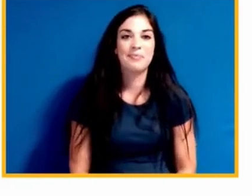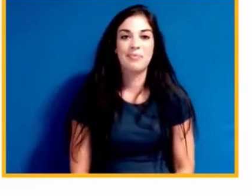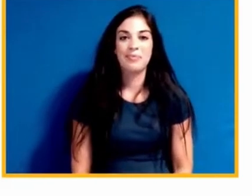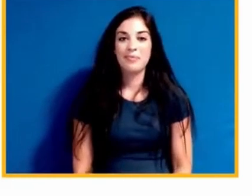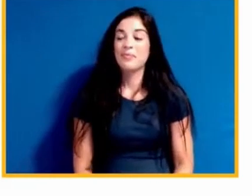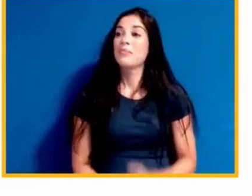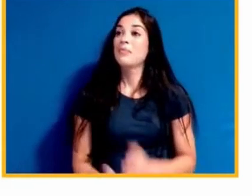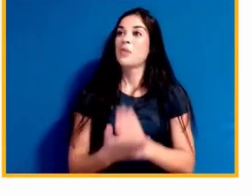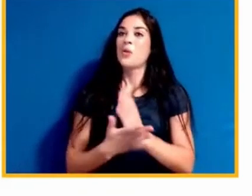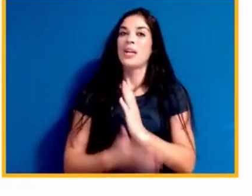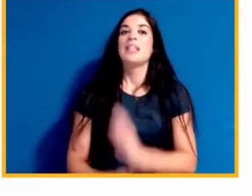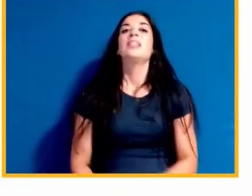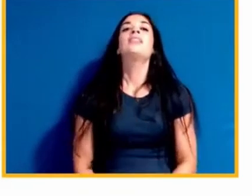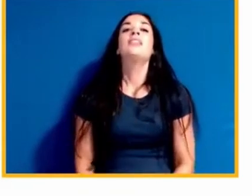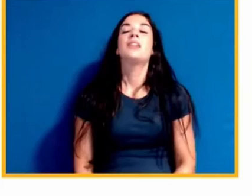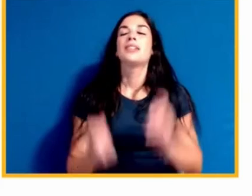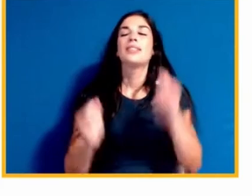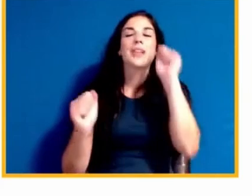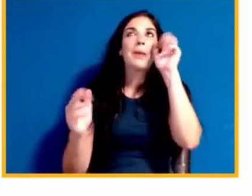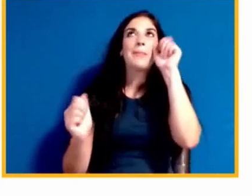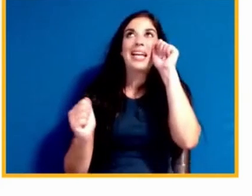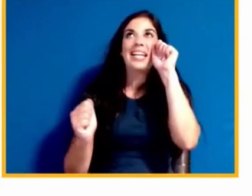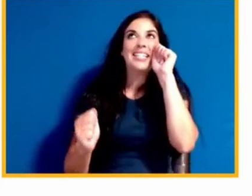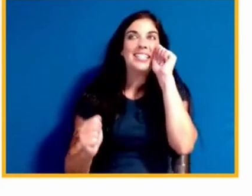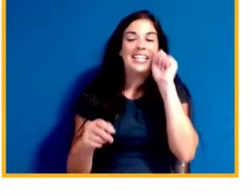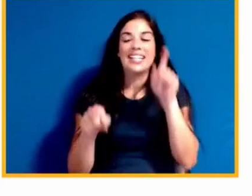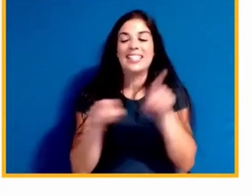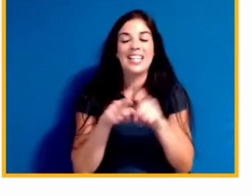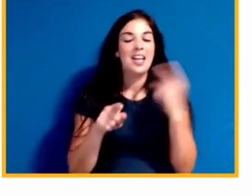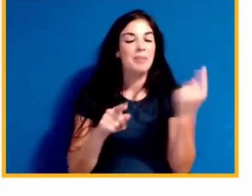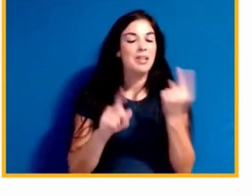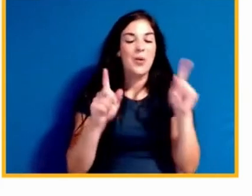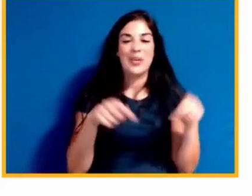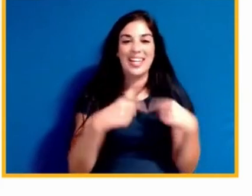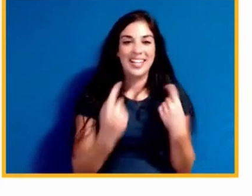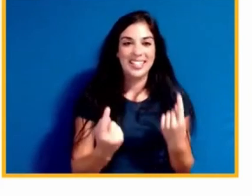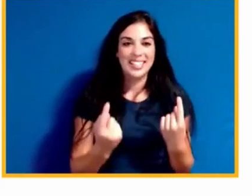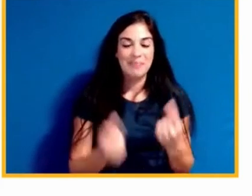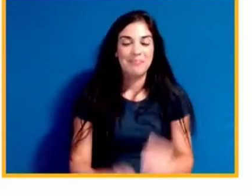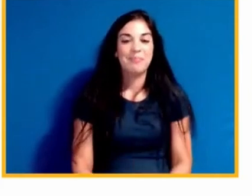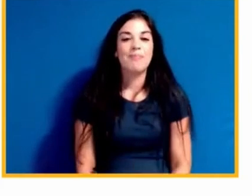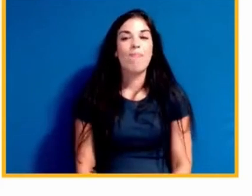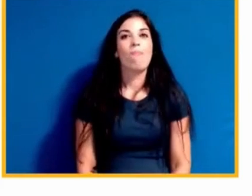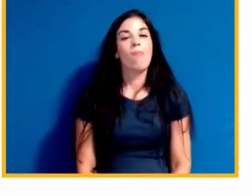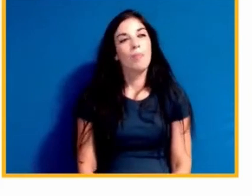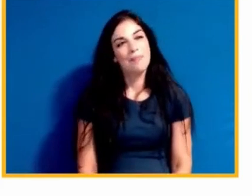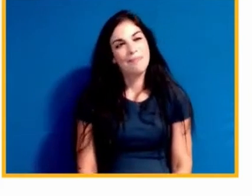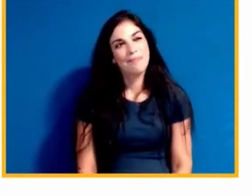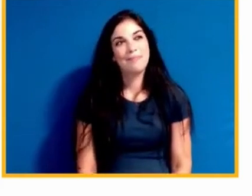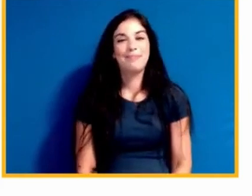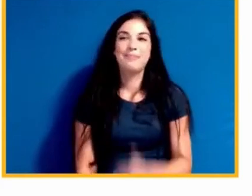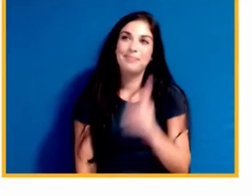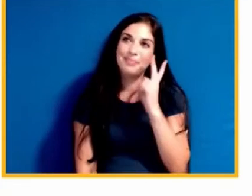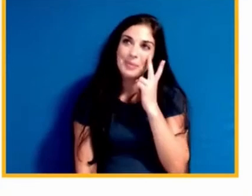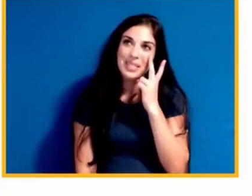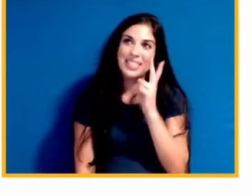[Yuki] All right so, amazing as always. I will, hmm. Let me see, how do I go about this?